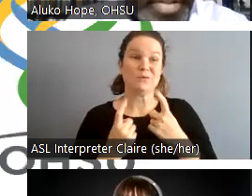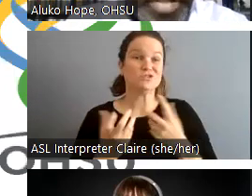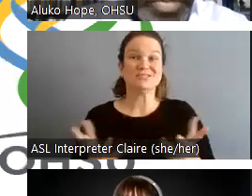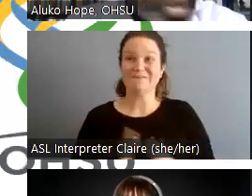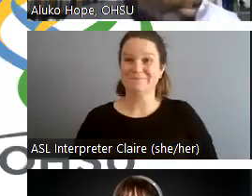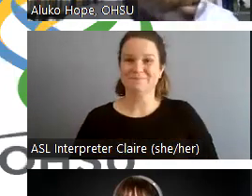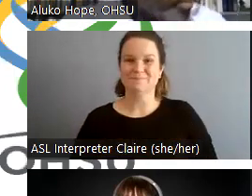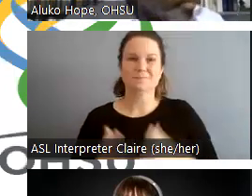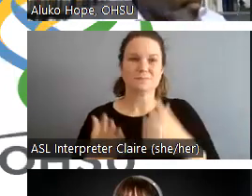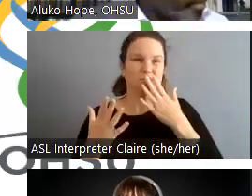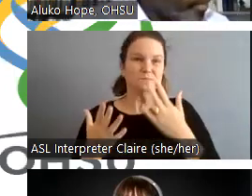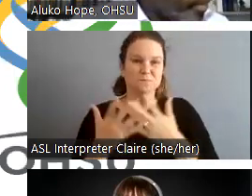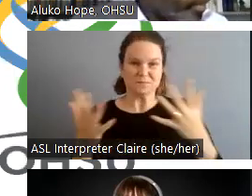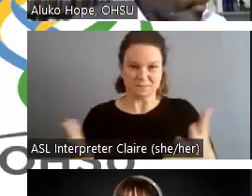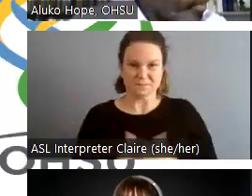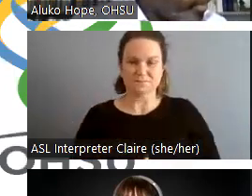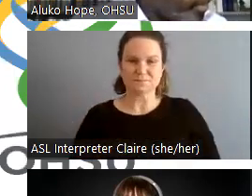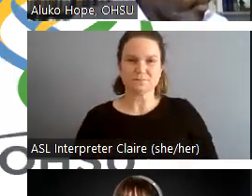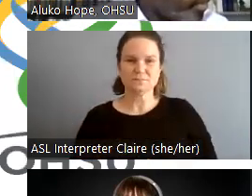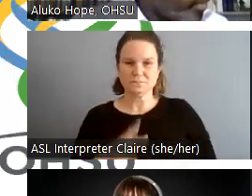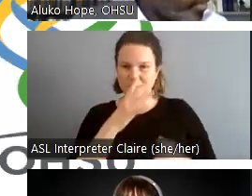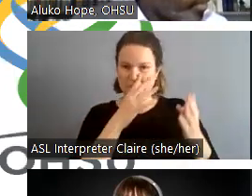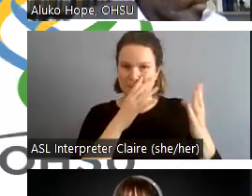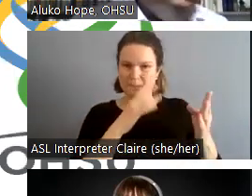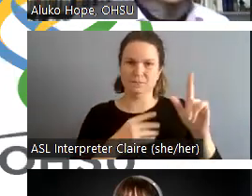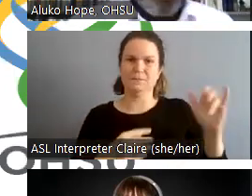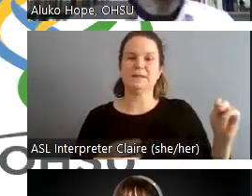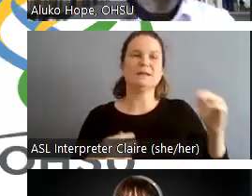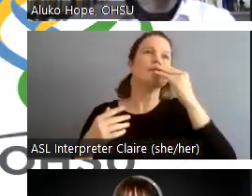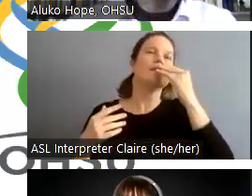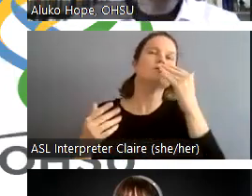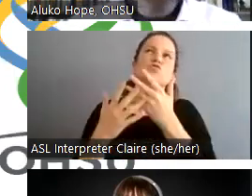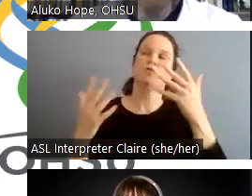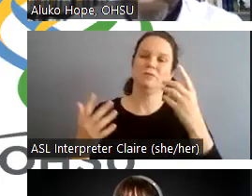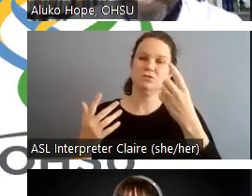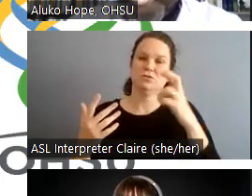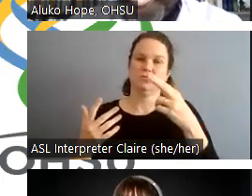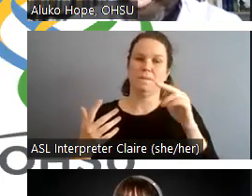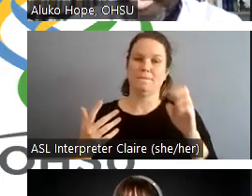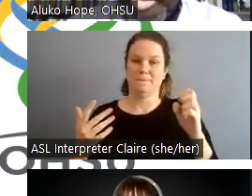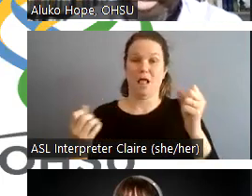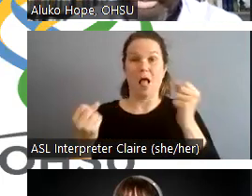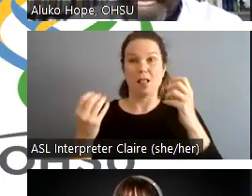Thank you so much. This is Lynn. Thank you so much, Dr. Hope, I